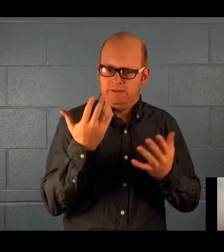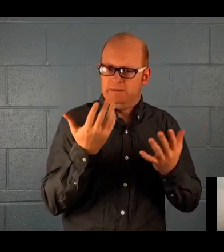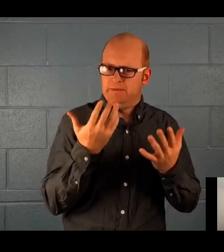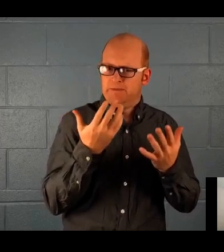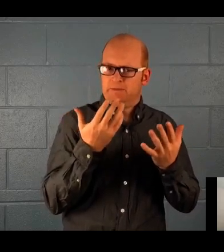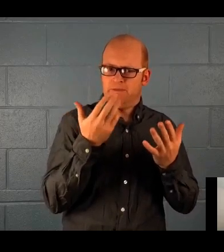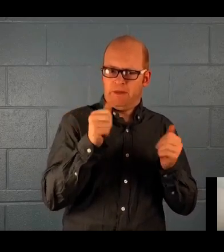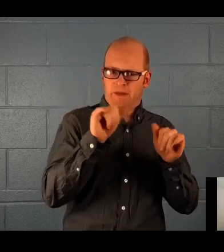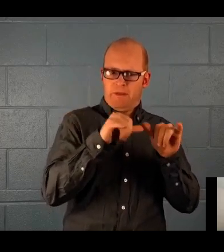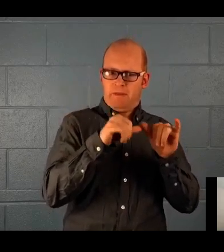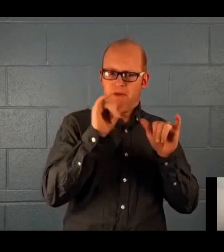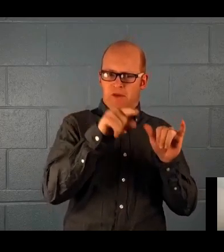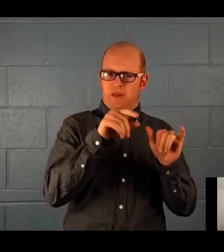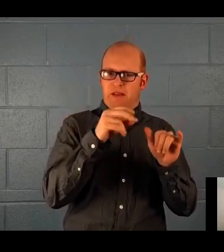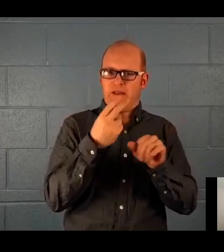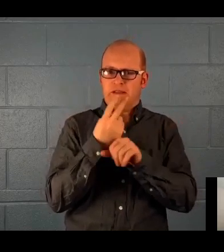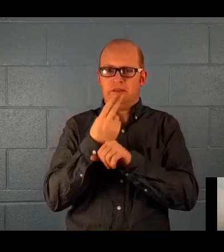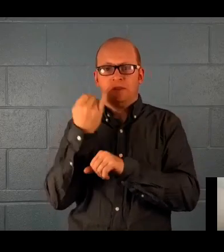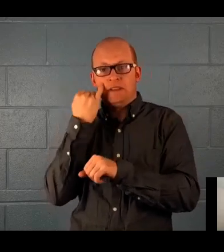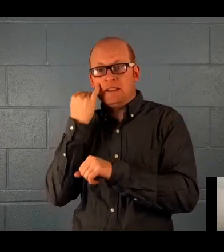So again this was another possible outcome measure